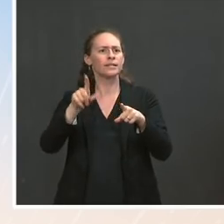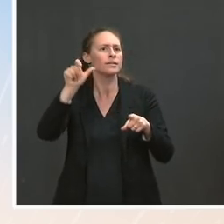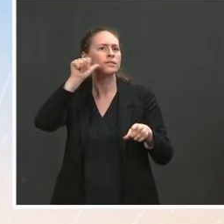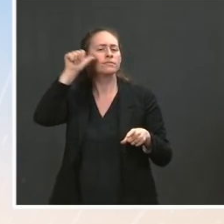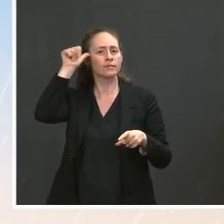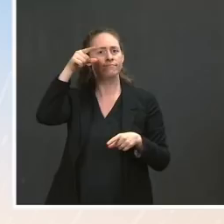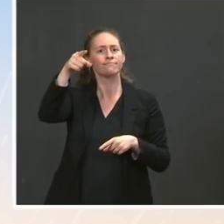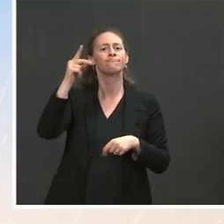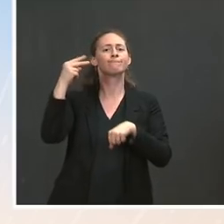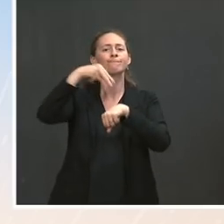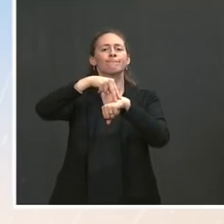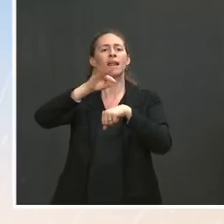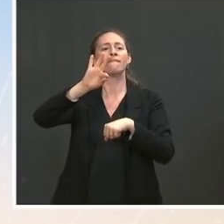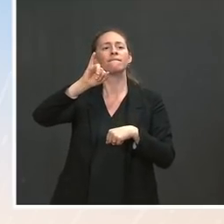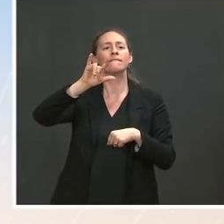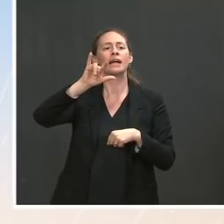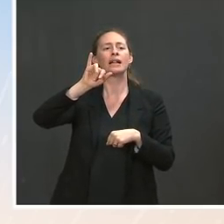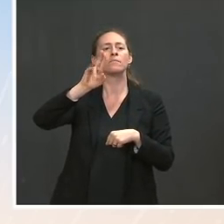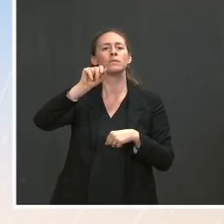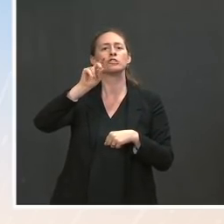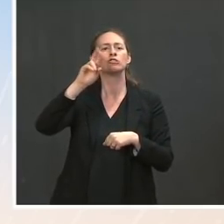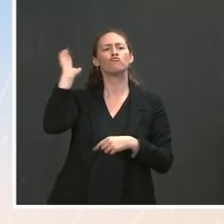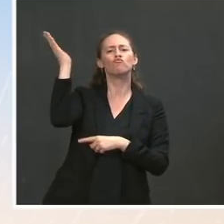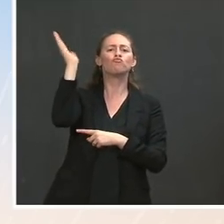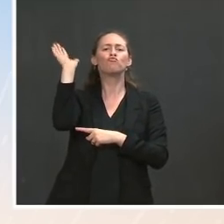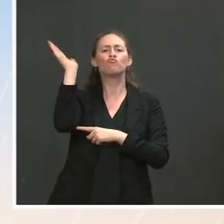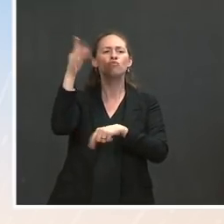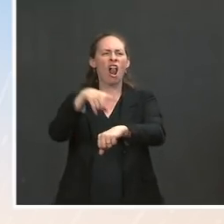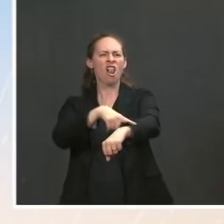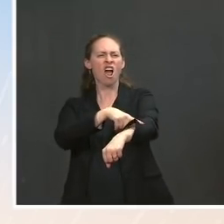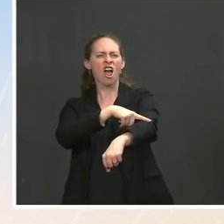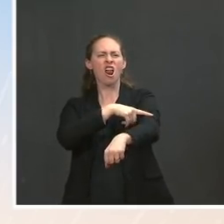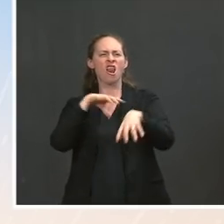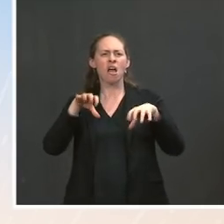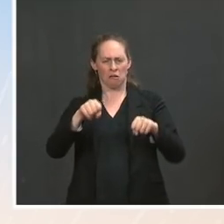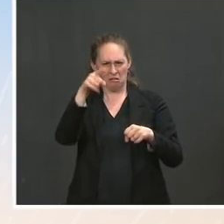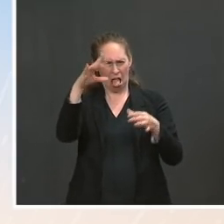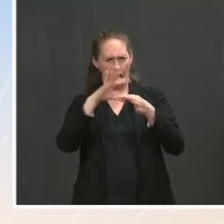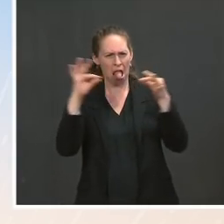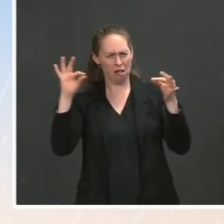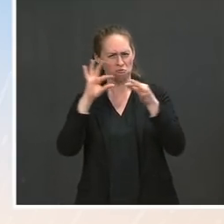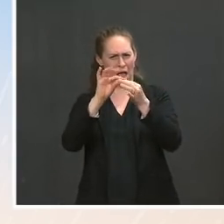Did he think that it was a legacy of the Jim Crow era in 2005, when he defended the filibuster and said,